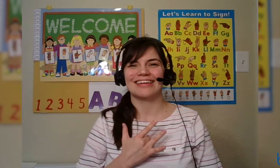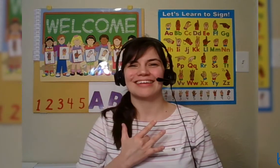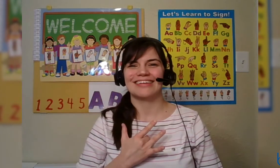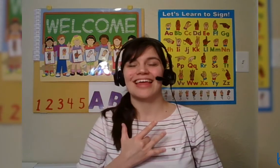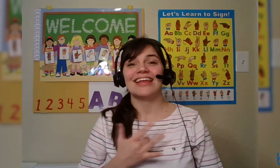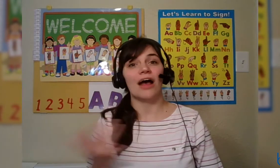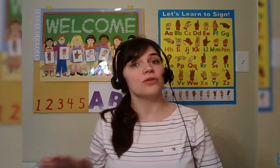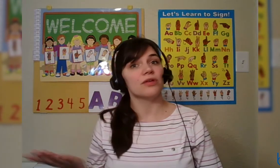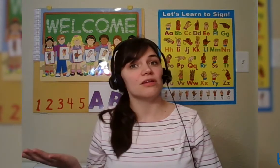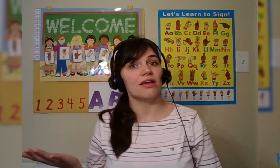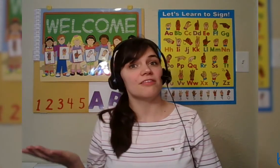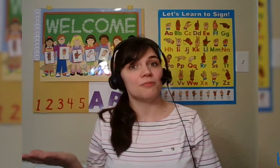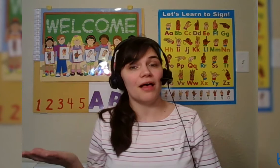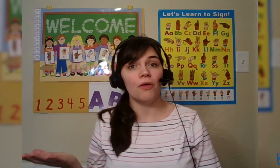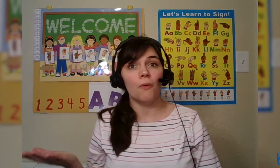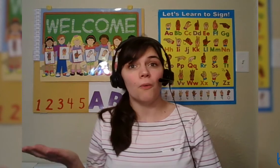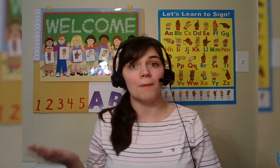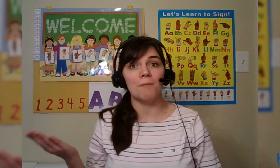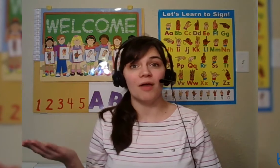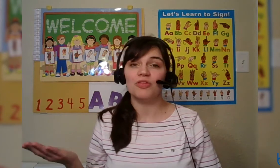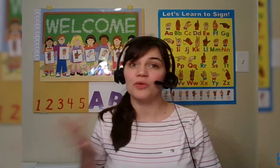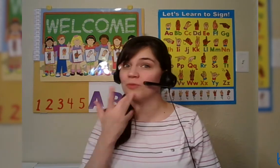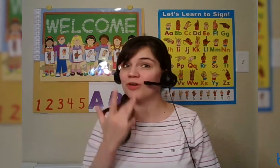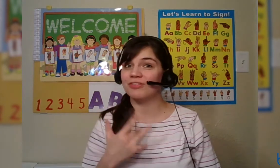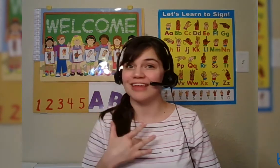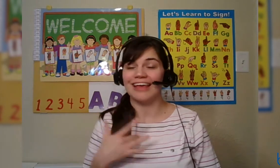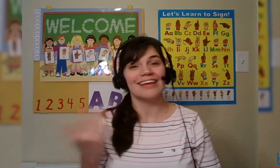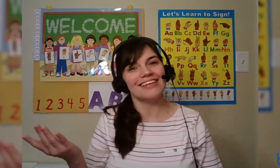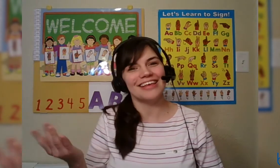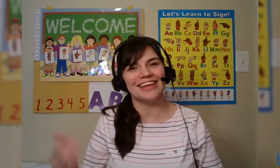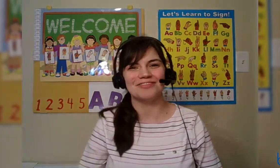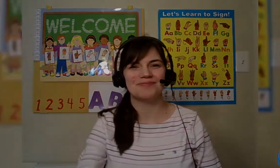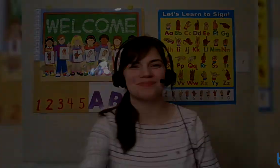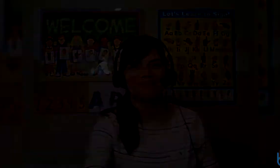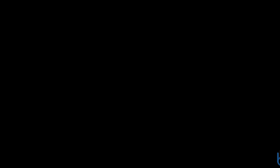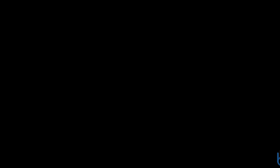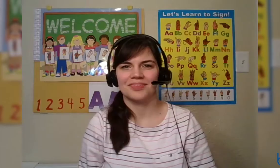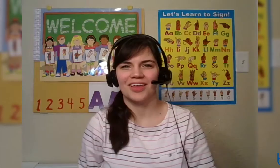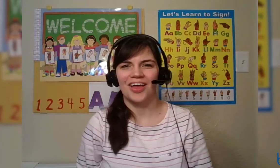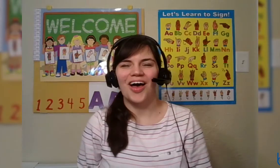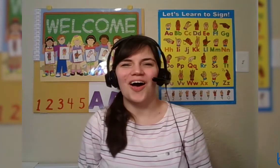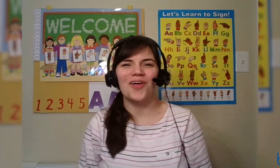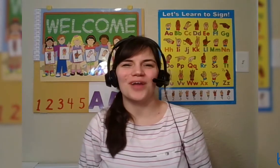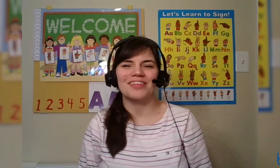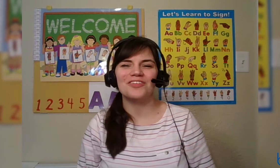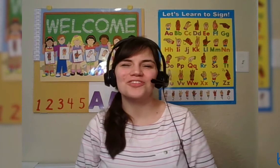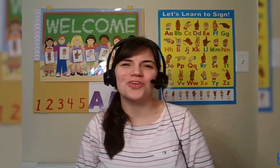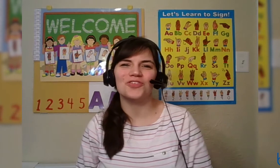Now you can spell what month your birthday is in. Alright, let's do those